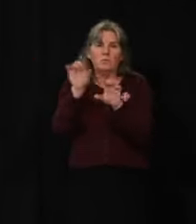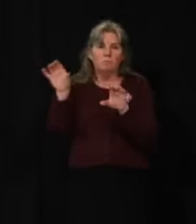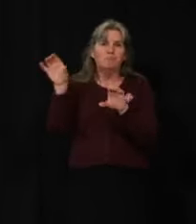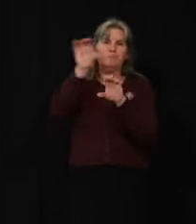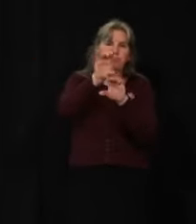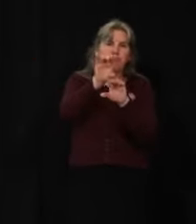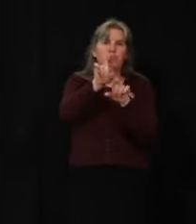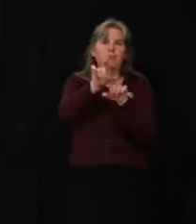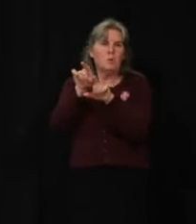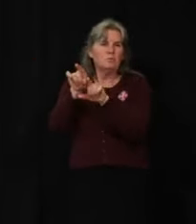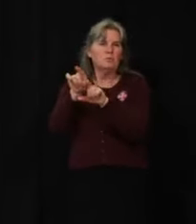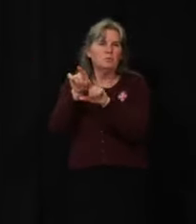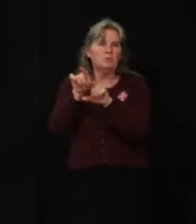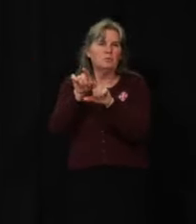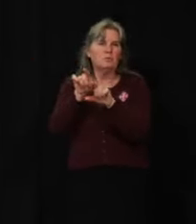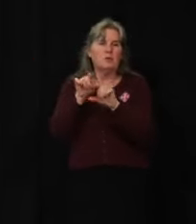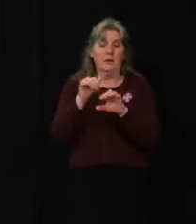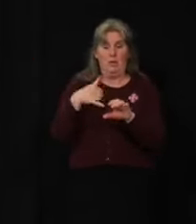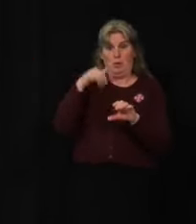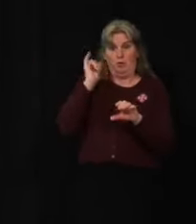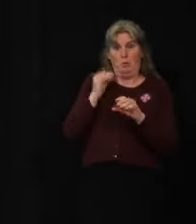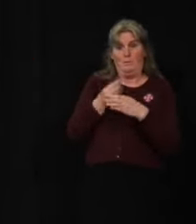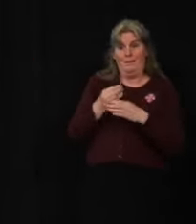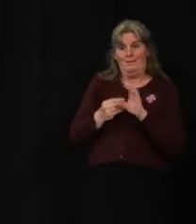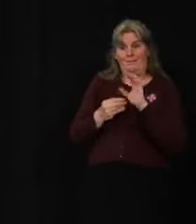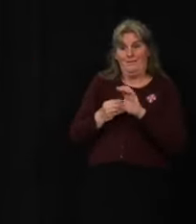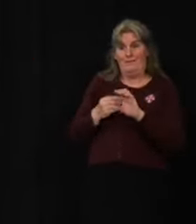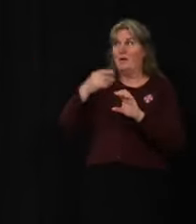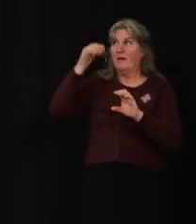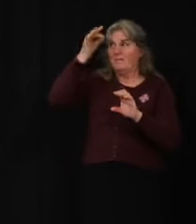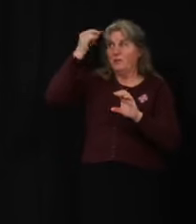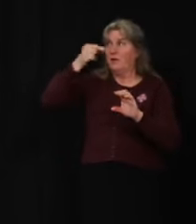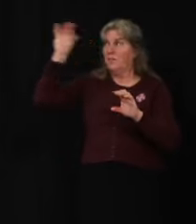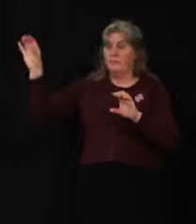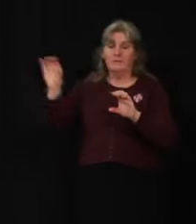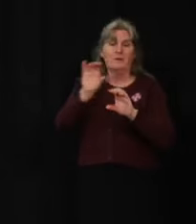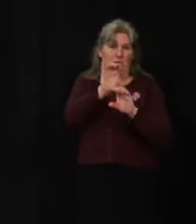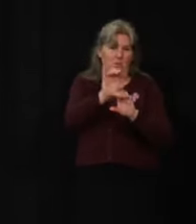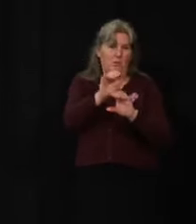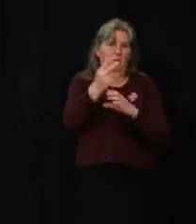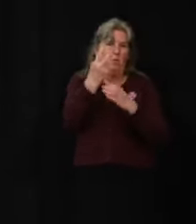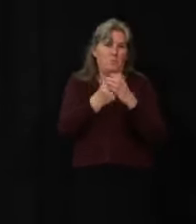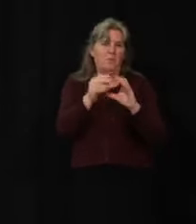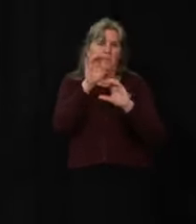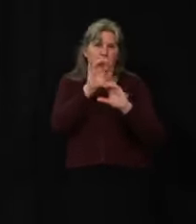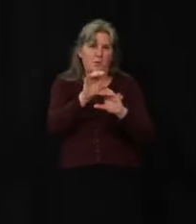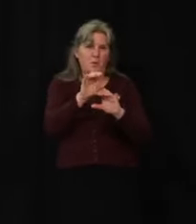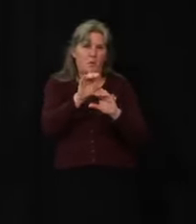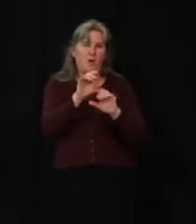current budget. When it comes to COVID expenses, it is like fire management in the fire season, when we have